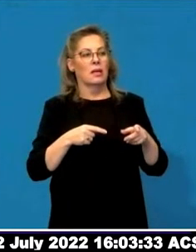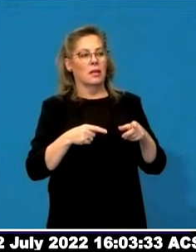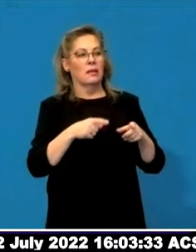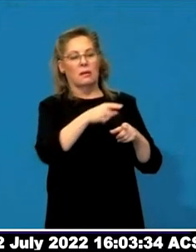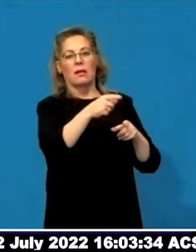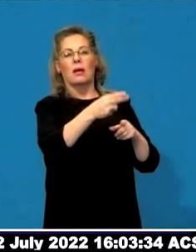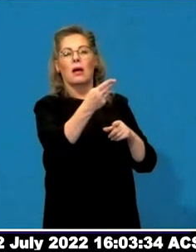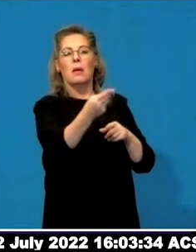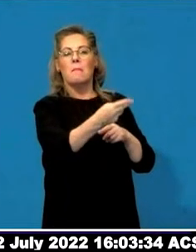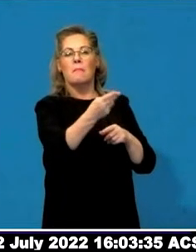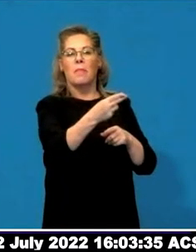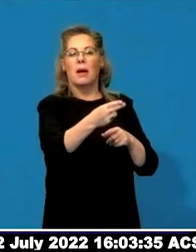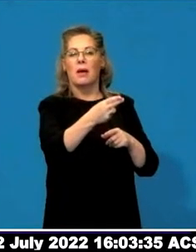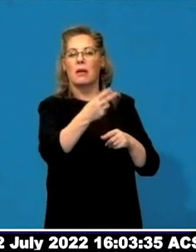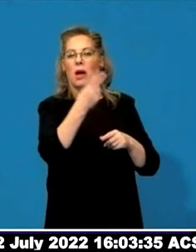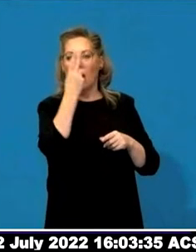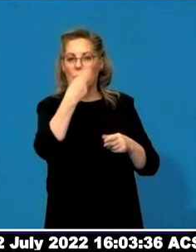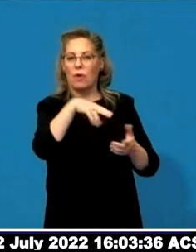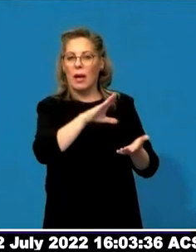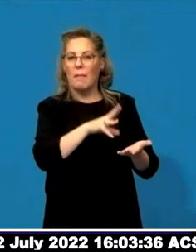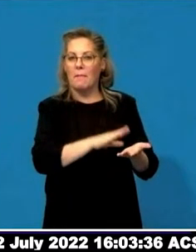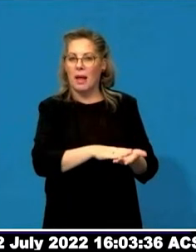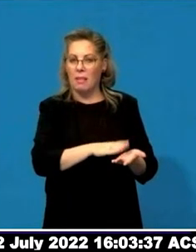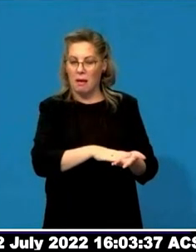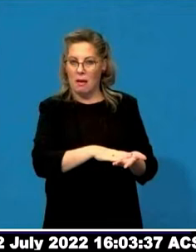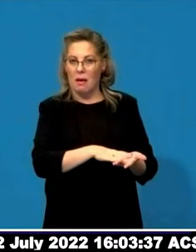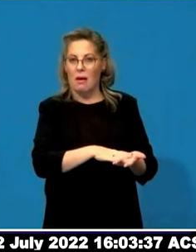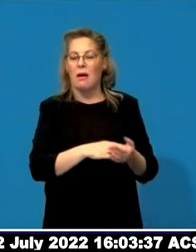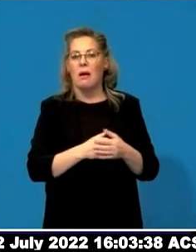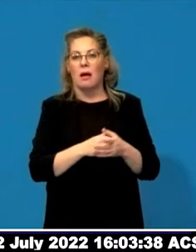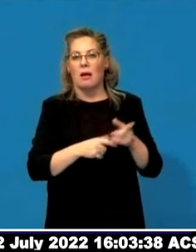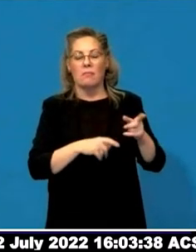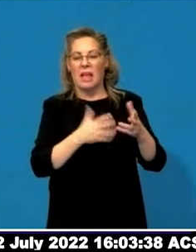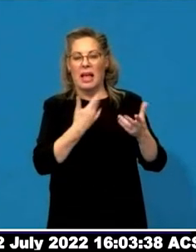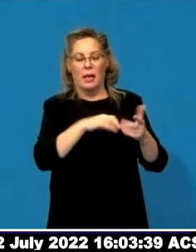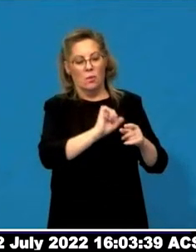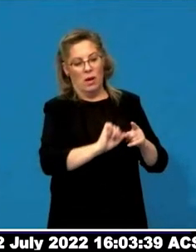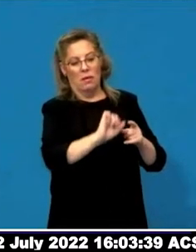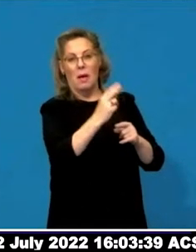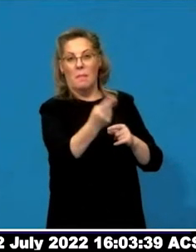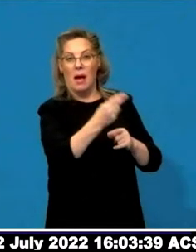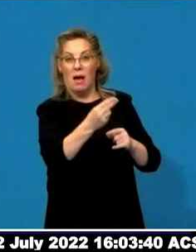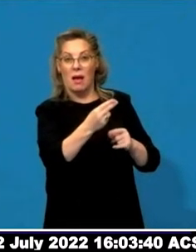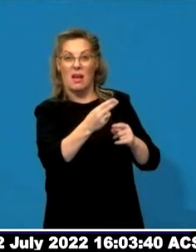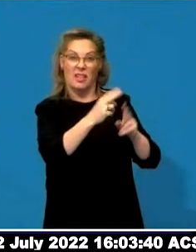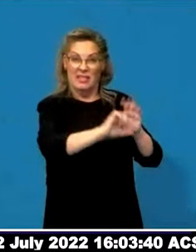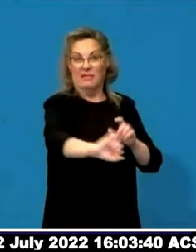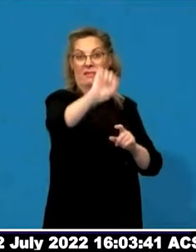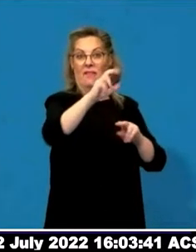Then his dad came over to me that morning, Wednesday.